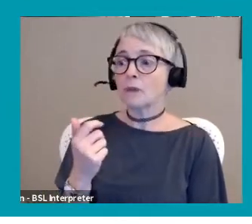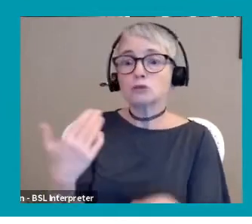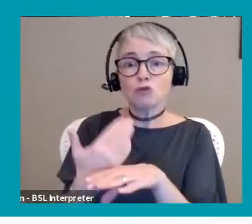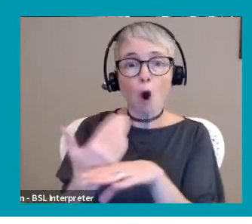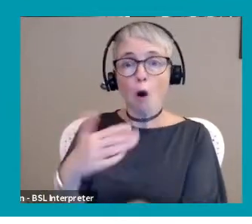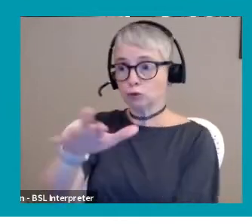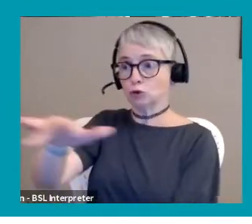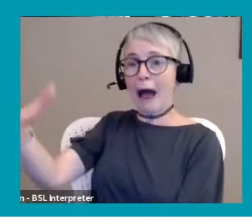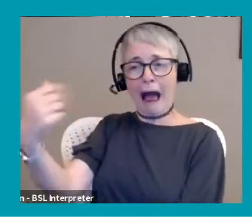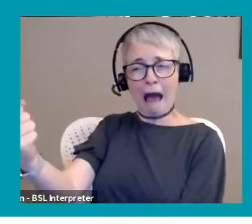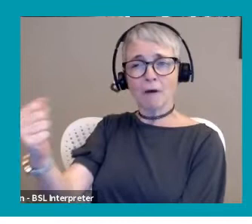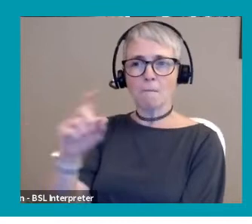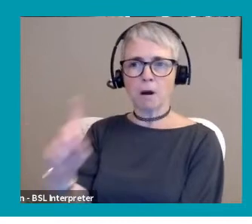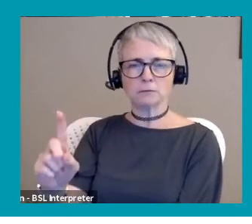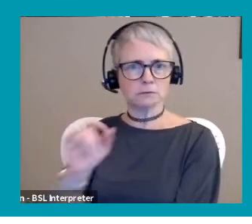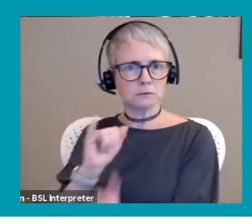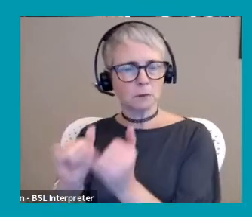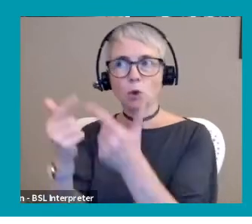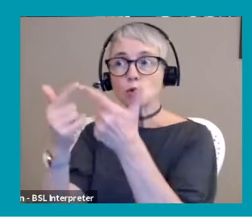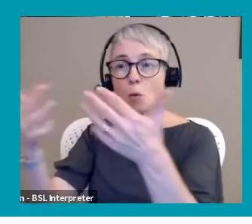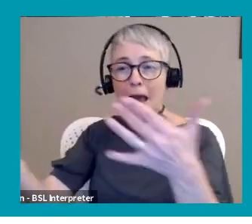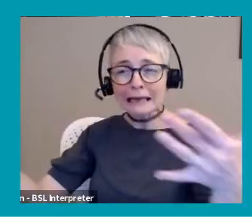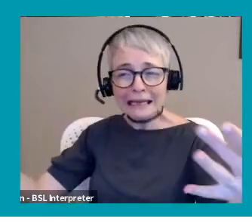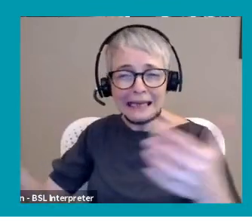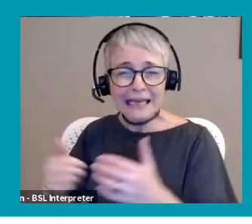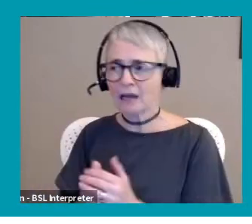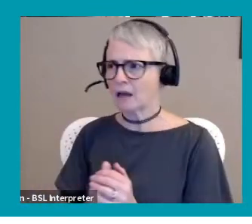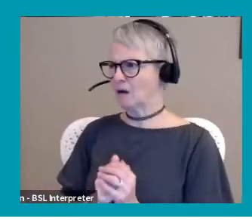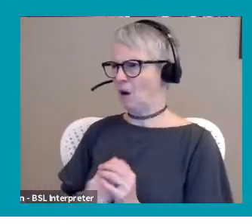are so many jobs and it's finding the right one for you is quite difficult